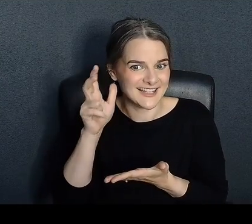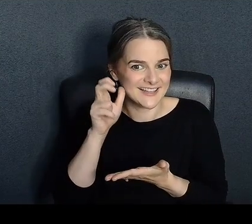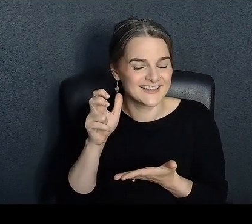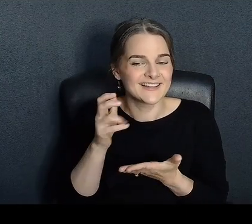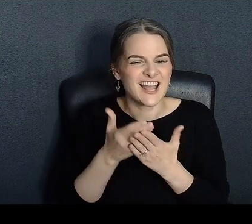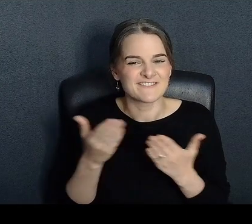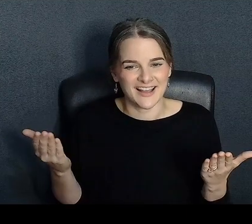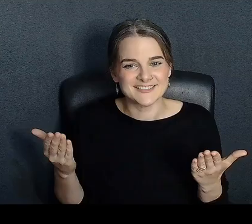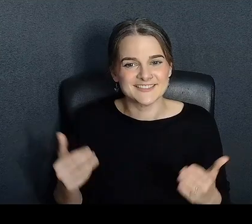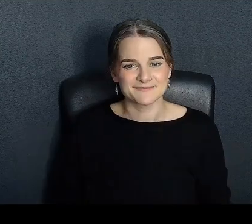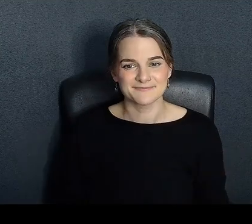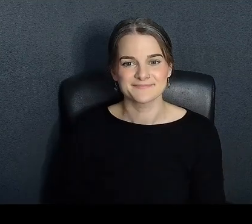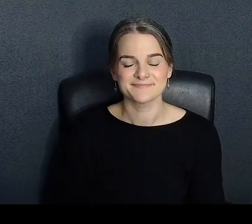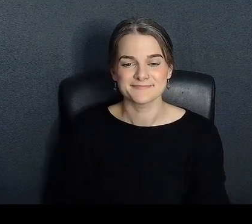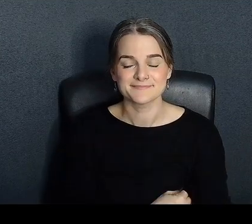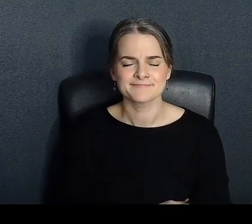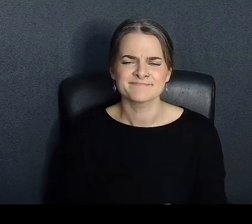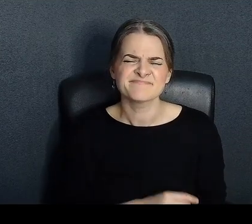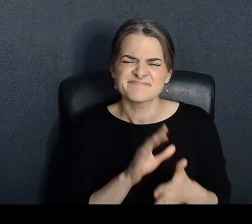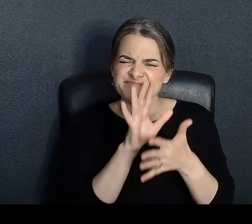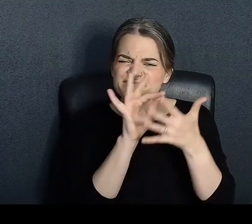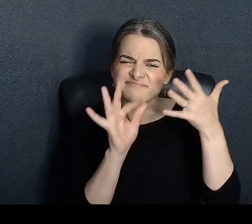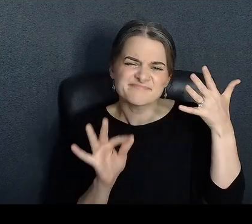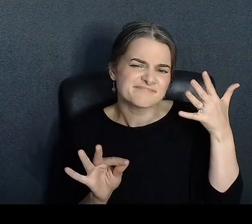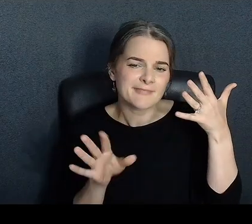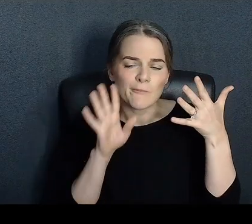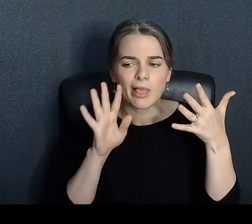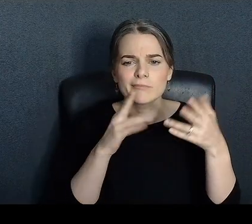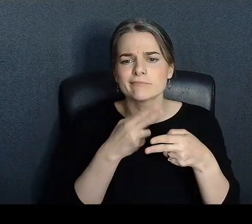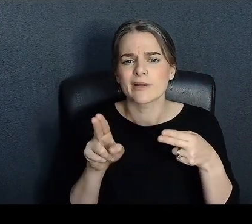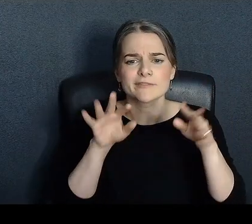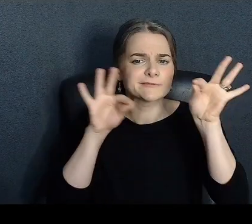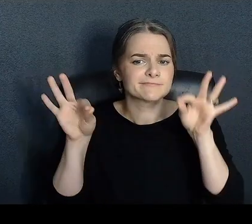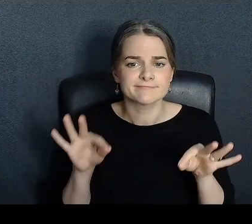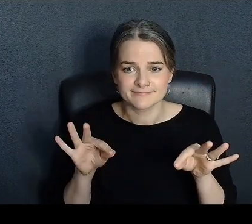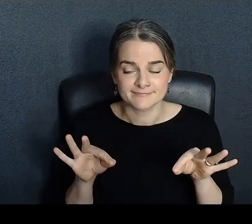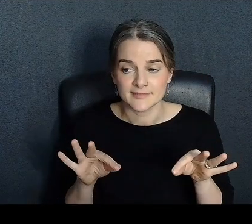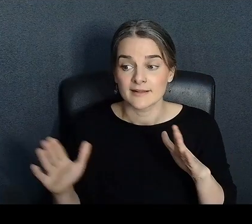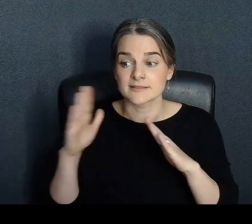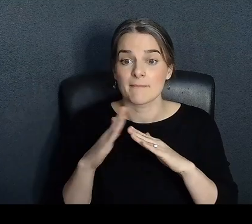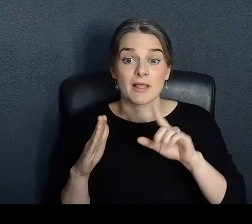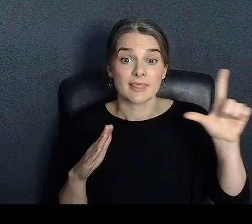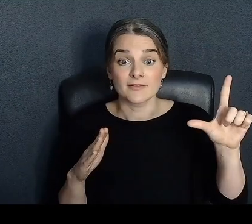I'm going to briefly go through them. On the top left, we have a bone conduction headset.